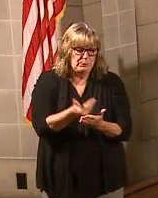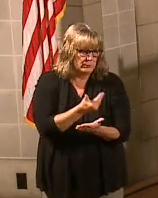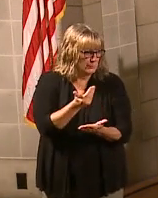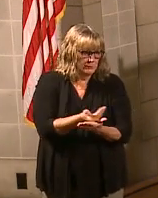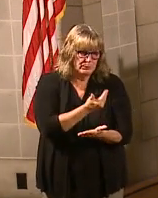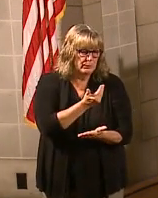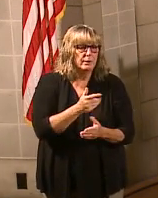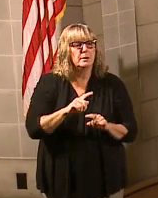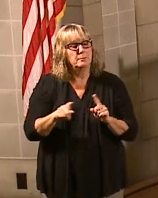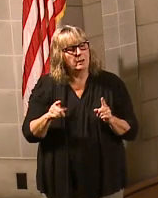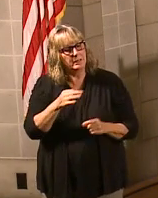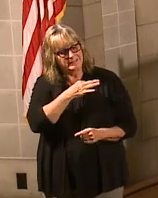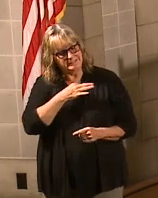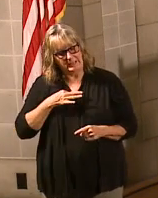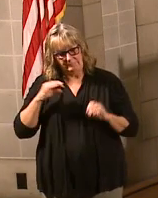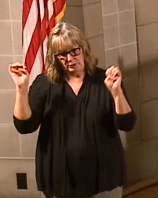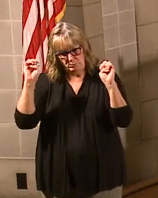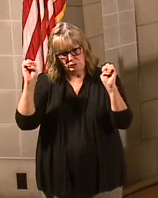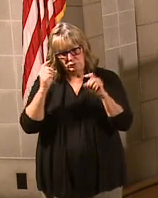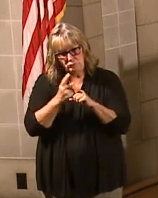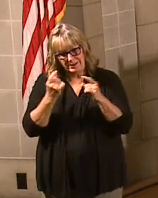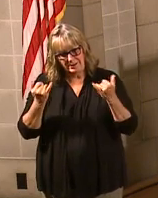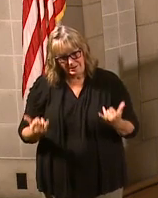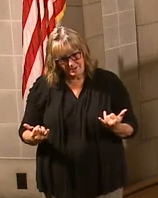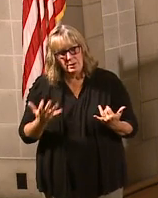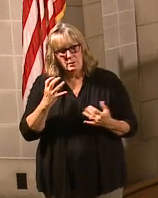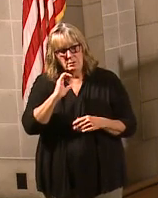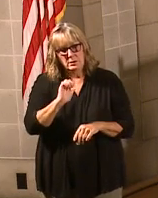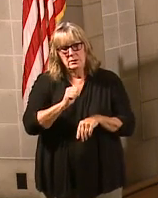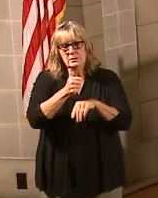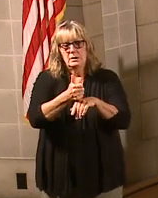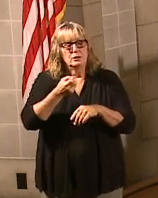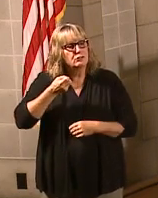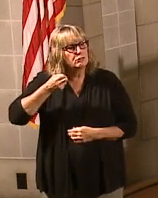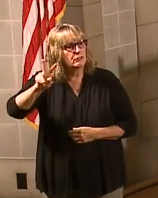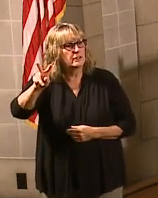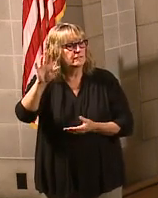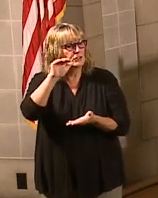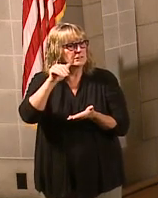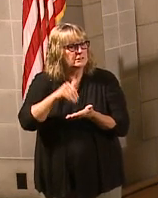HOSPITALS IS SOMETHING THAT HAPPENED PRE-PANDEMIC.